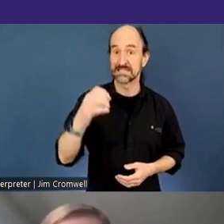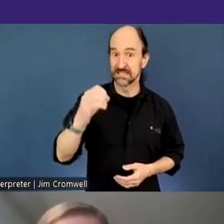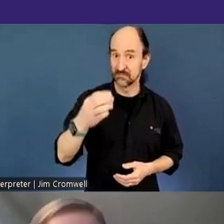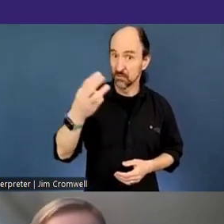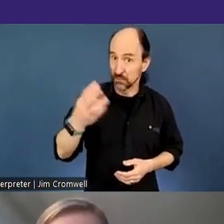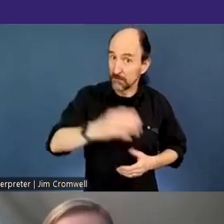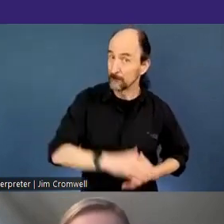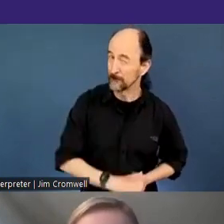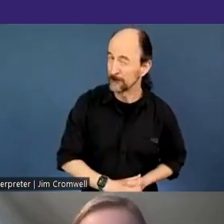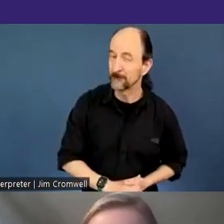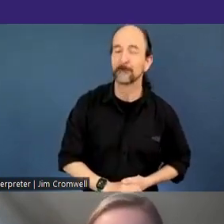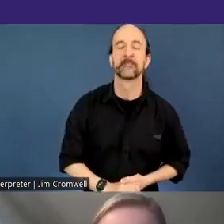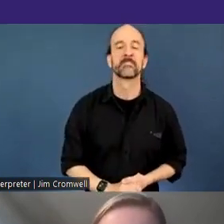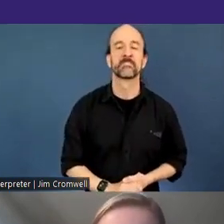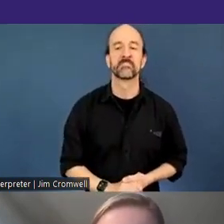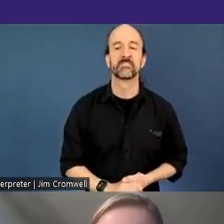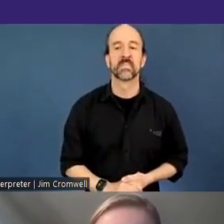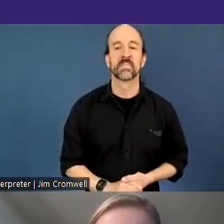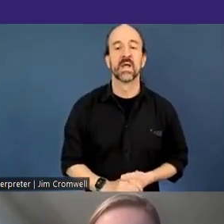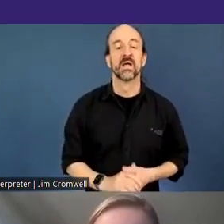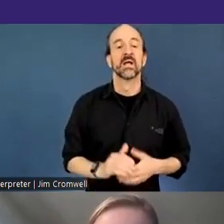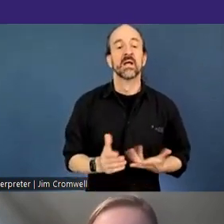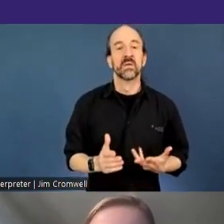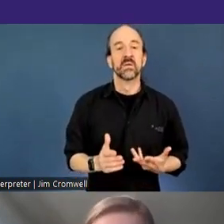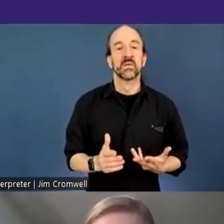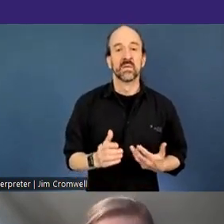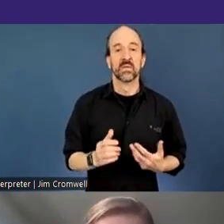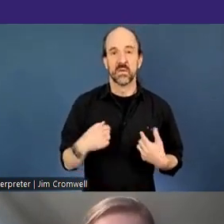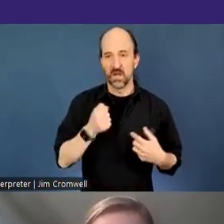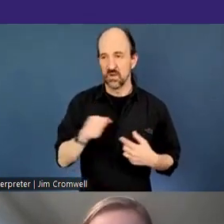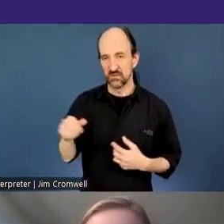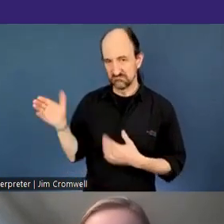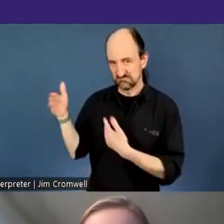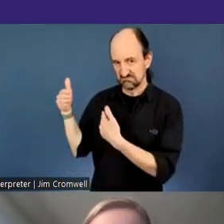So I'm going to go and escape from this screen so that we can